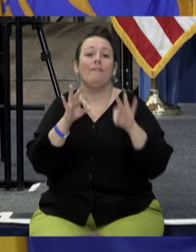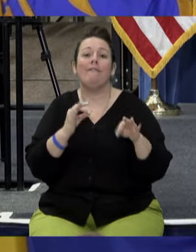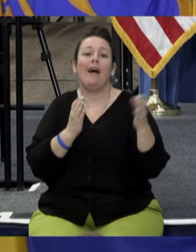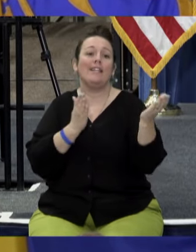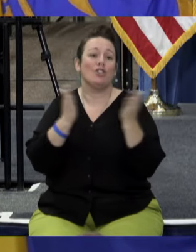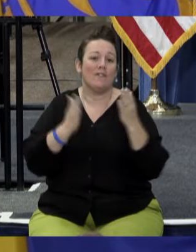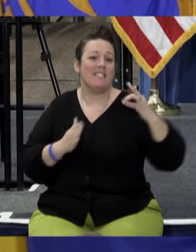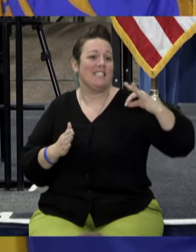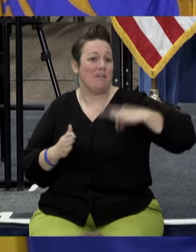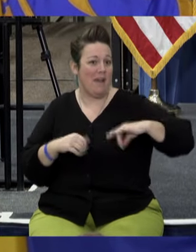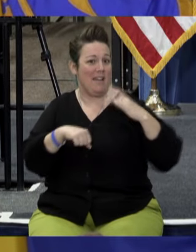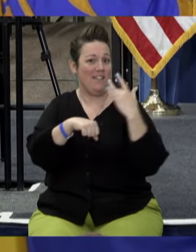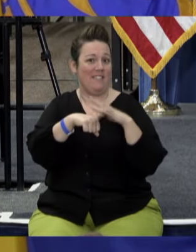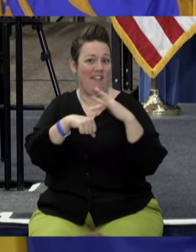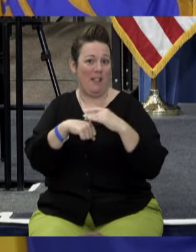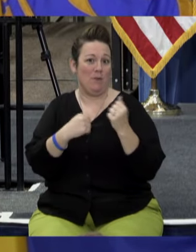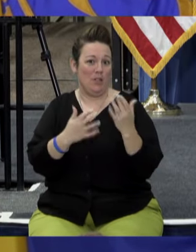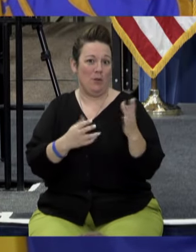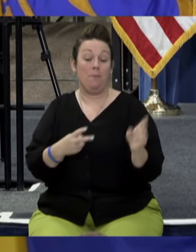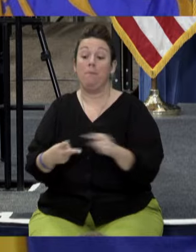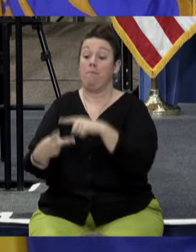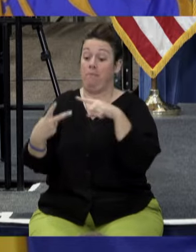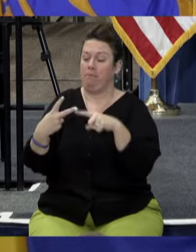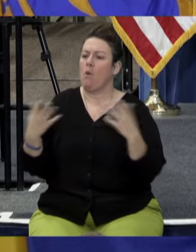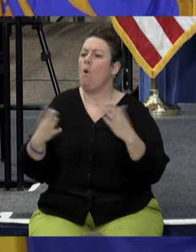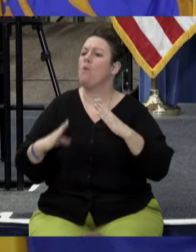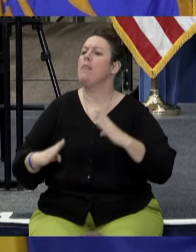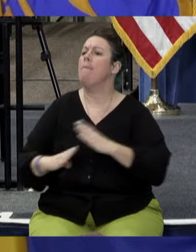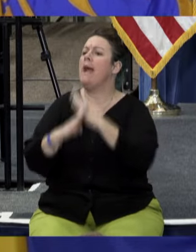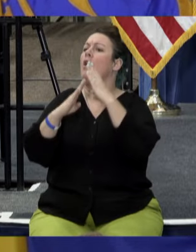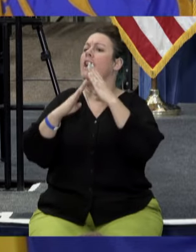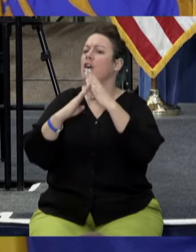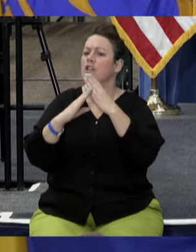Question number two, what were the barriers? What limited us from accessing